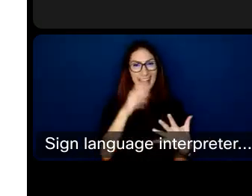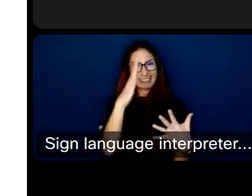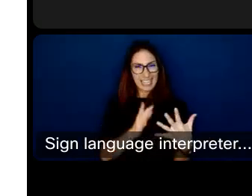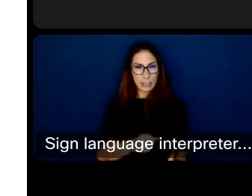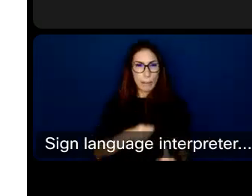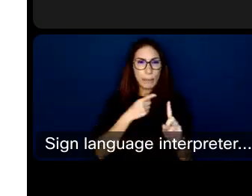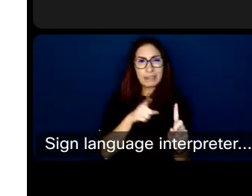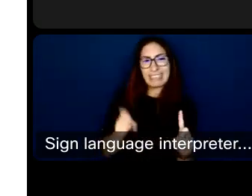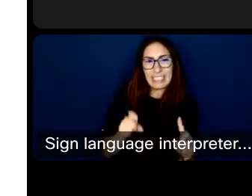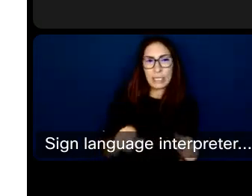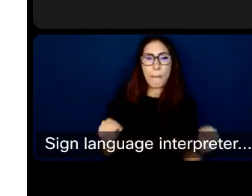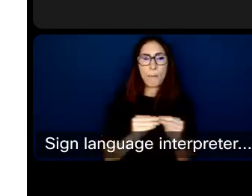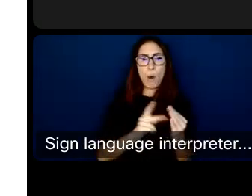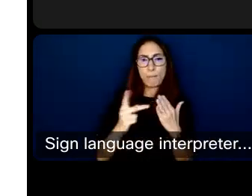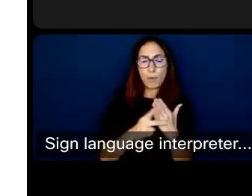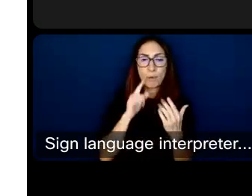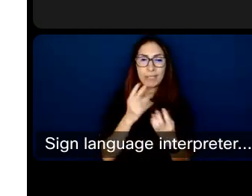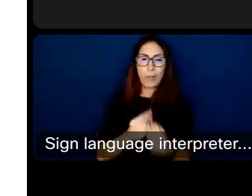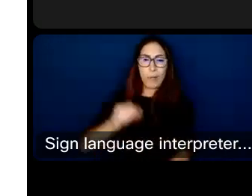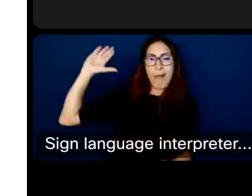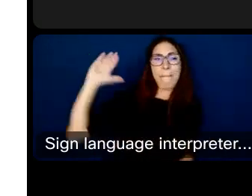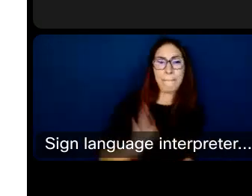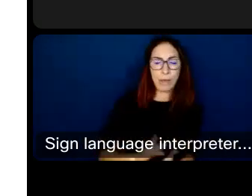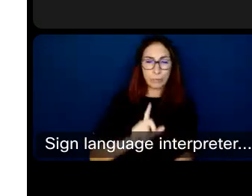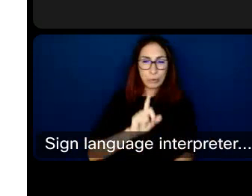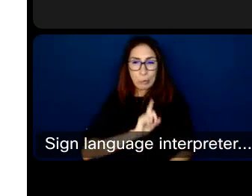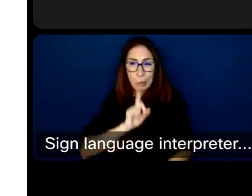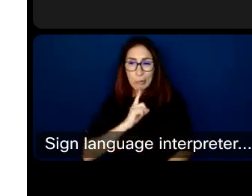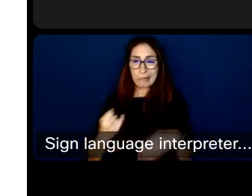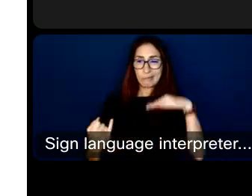loneliness and social isolation, but I want to add just a little